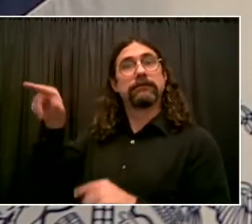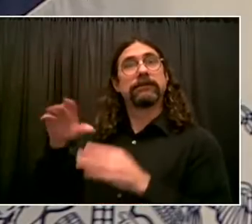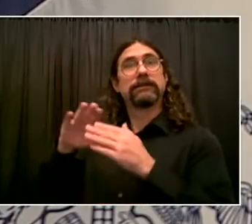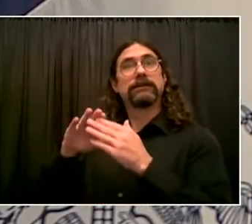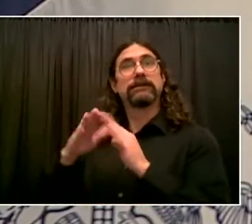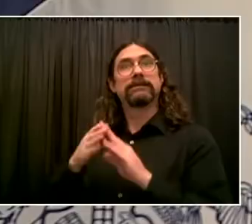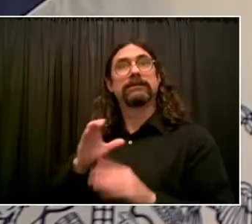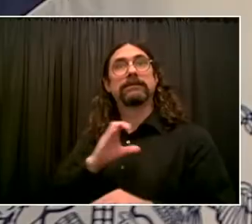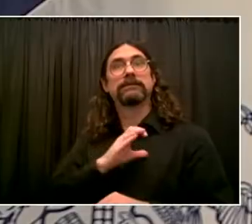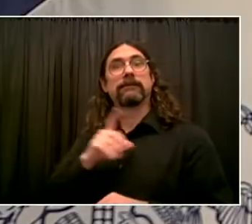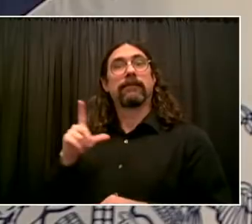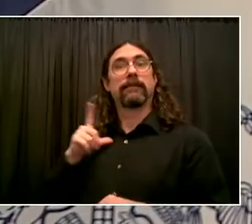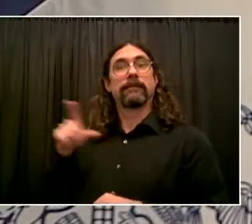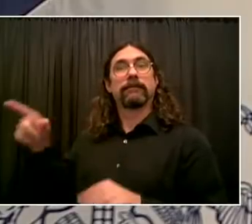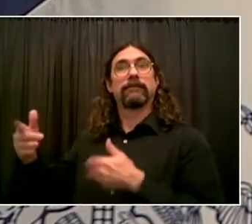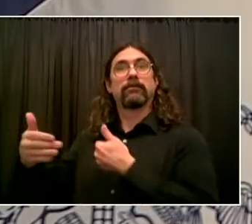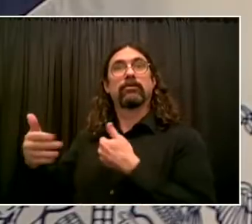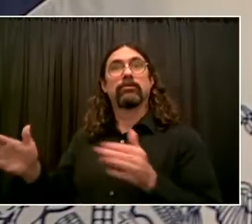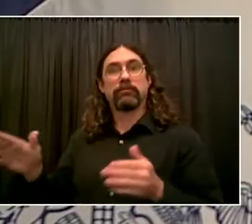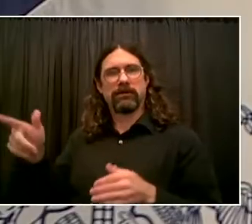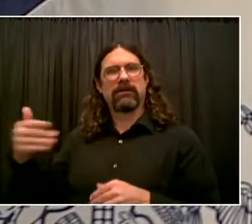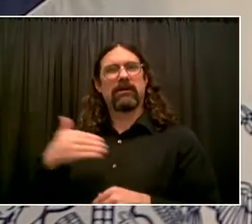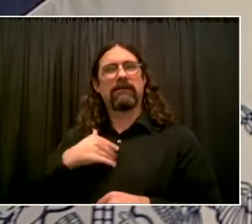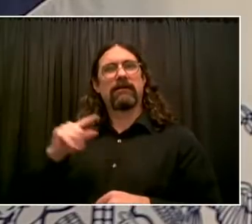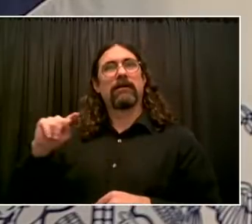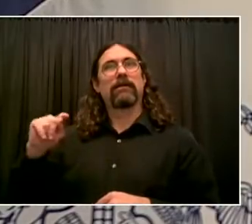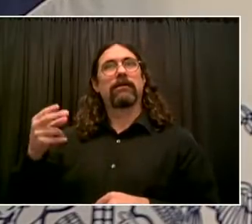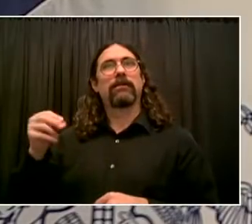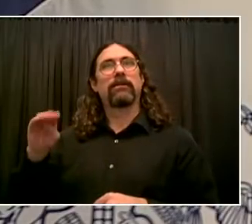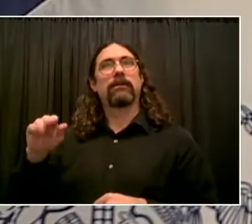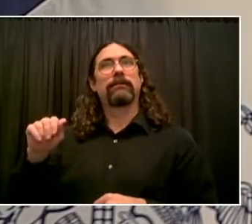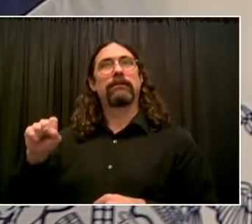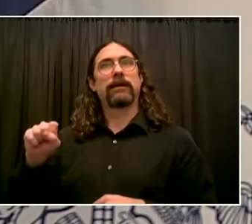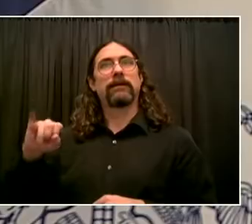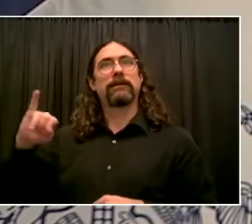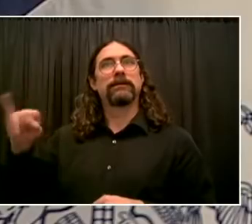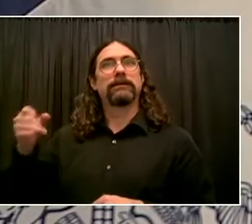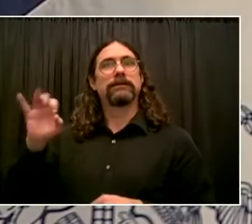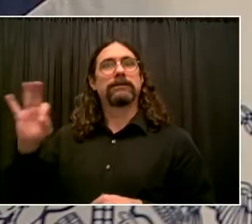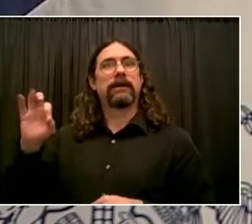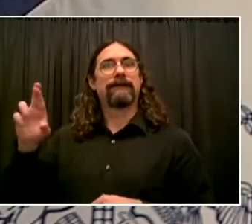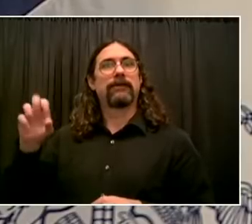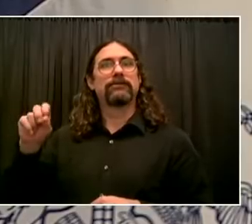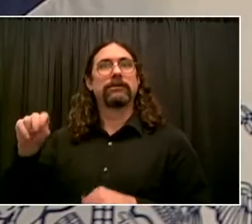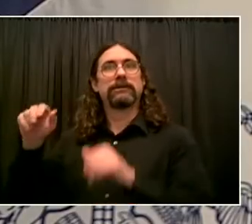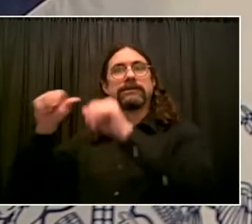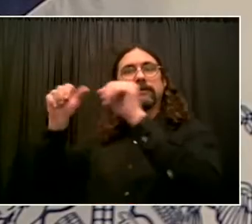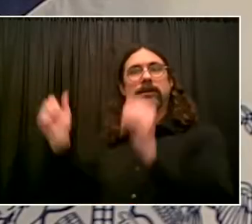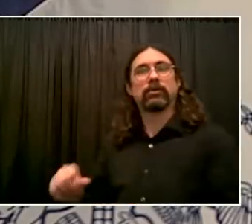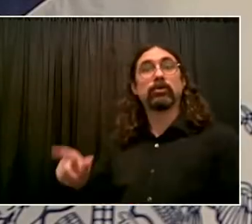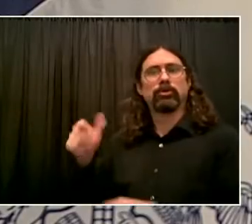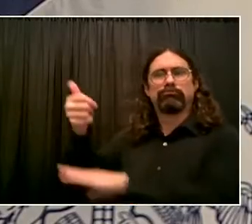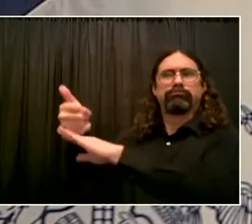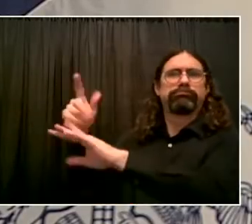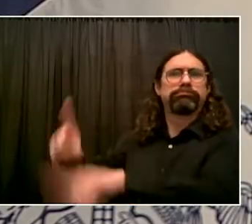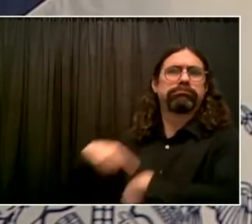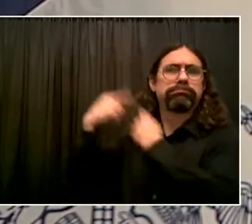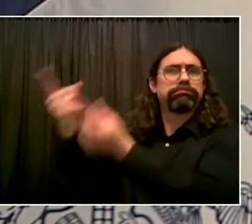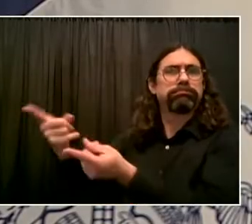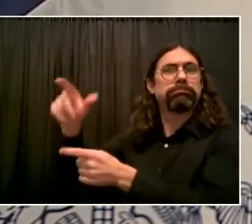THE THOMAS JEFFERSON STATUE BEING REMOVED FROM THE COUNCIL CHAMBER YESTERDAY, AS YOU PROBABLY SAW. SOME ATNIONAL D ANLOCAL REPUICBLANARS EL CAIMING THIS